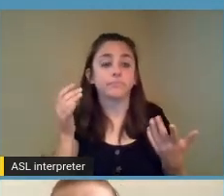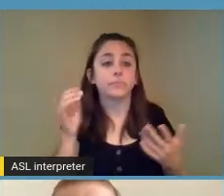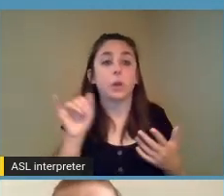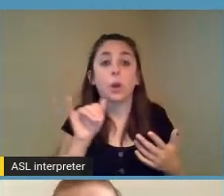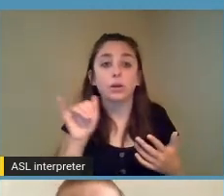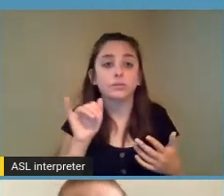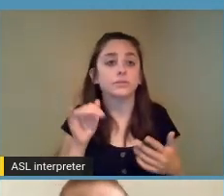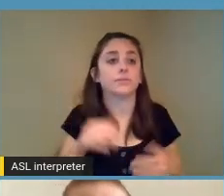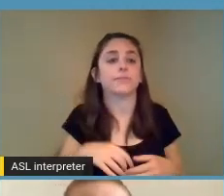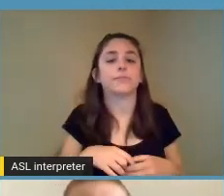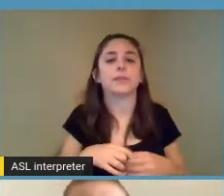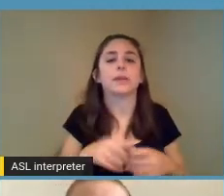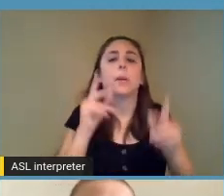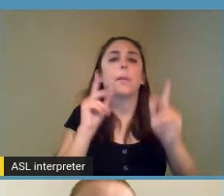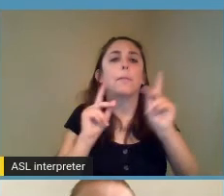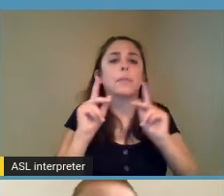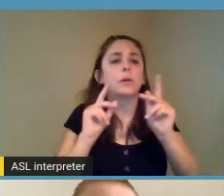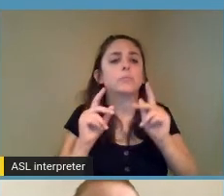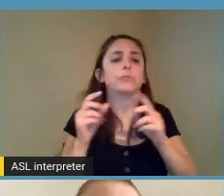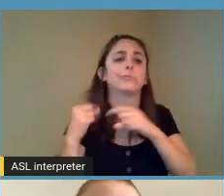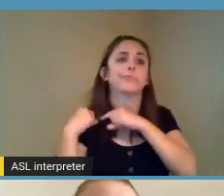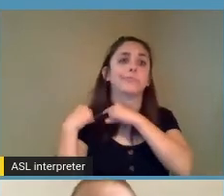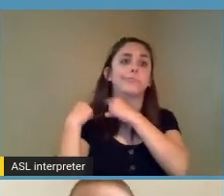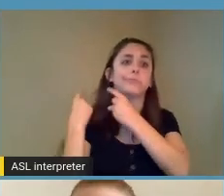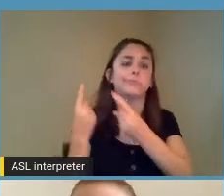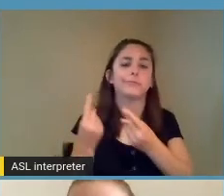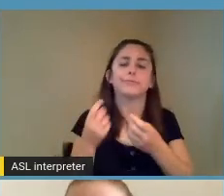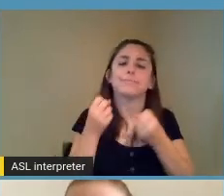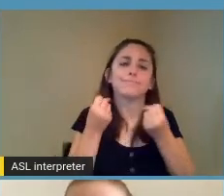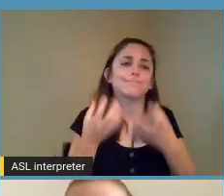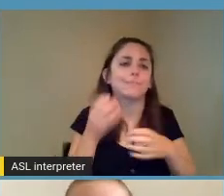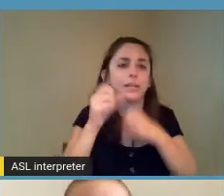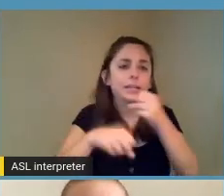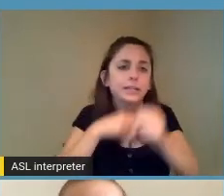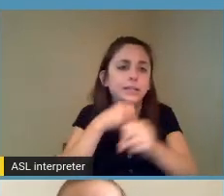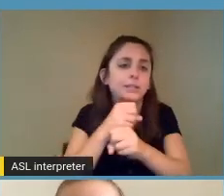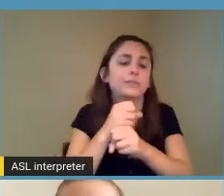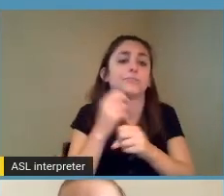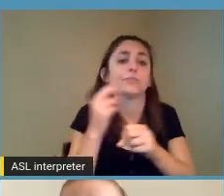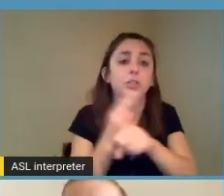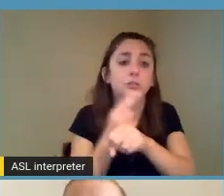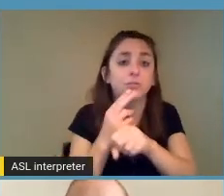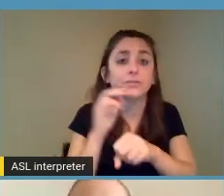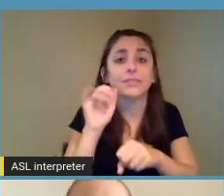it for so many years, every version is fairly similar, anything you will encounter you can